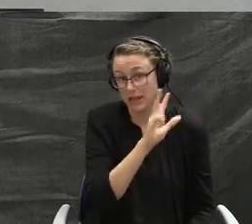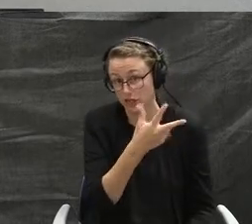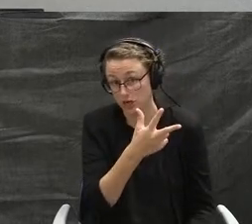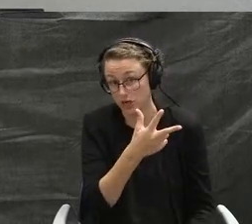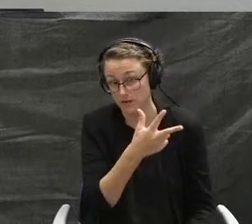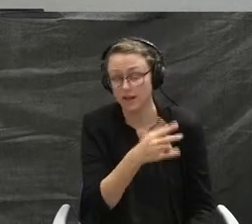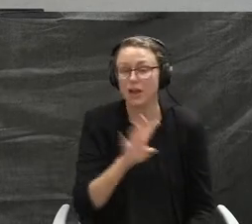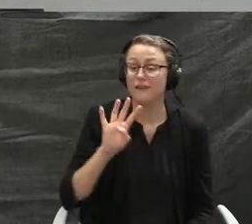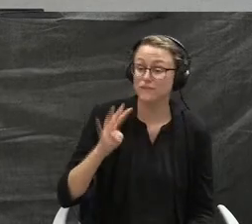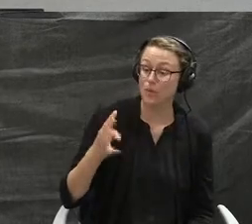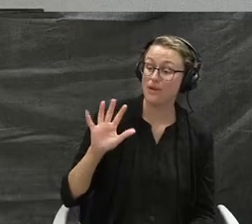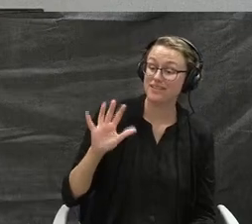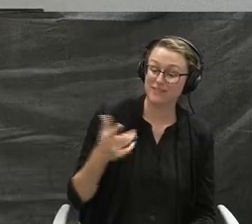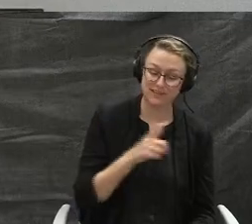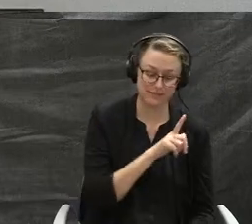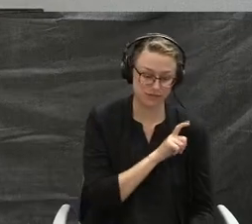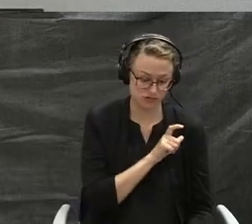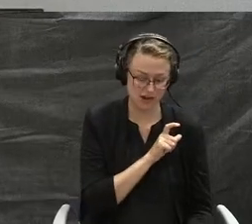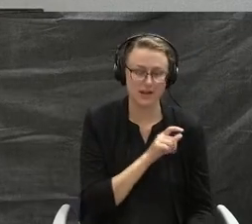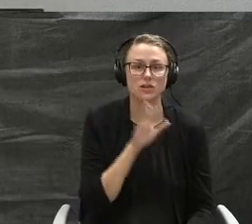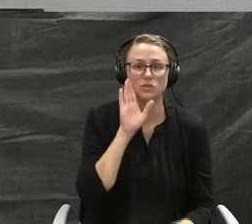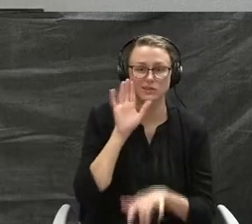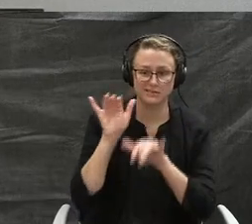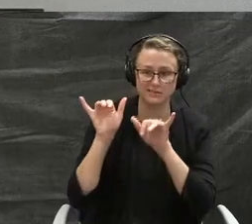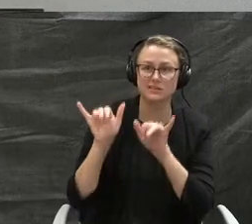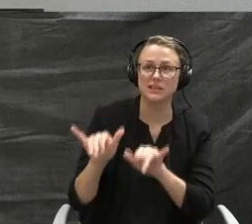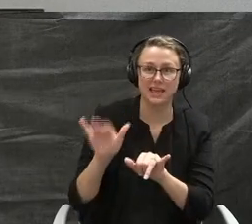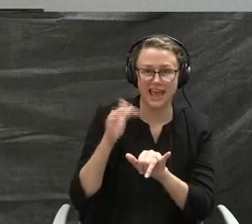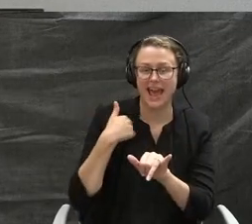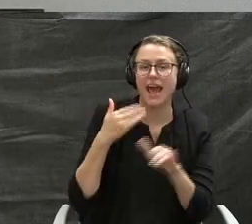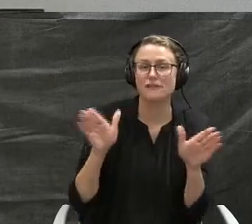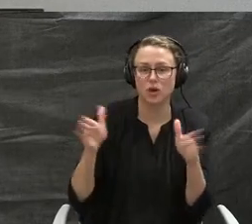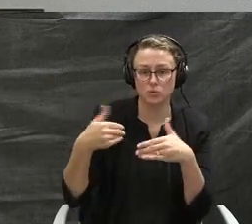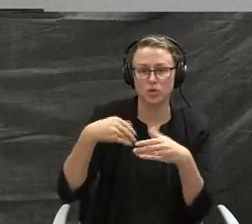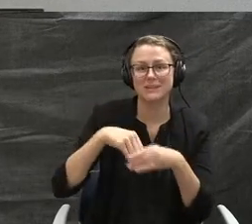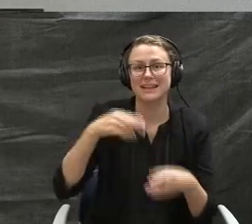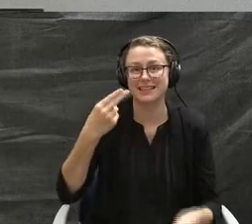5th graders, will have a Navigator room at the high school or multiple rooms,